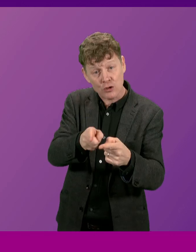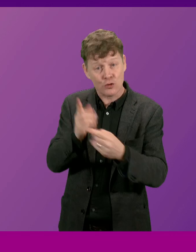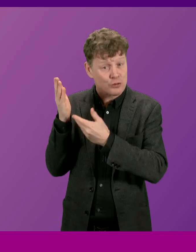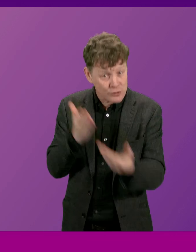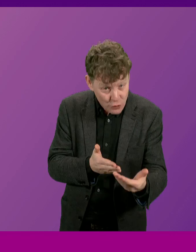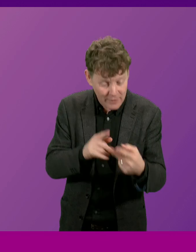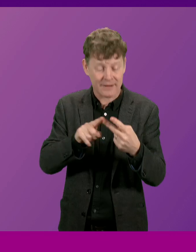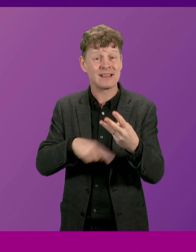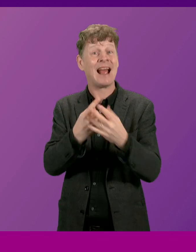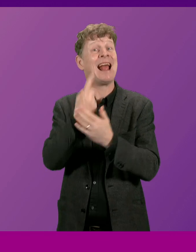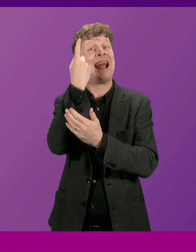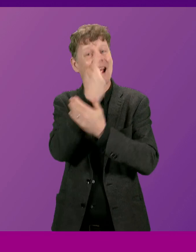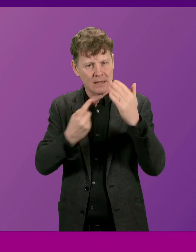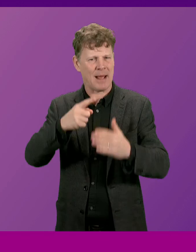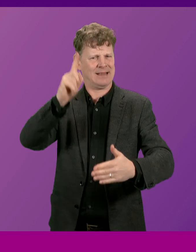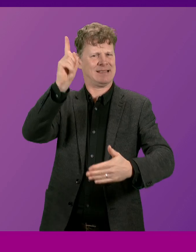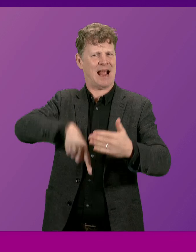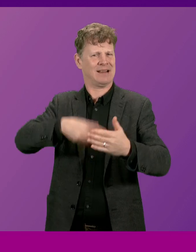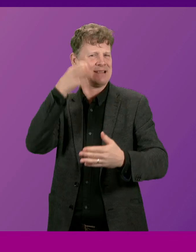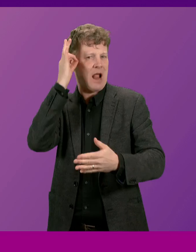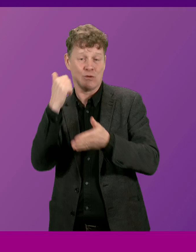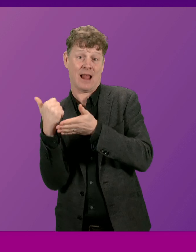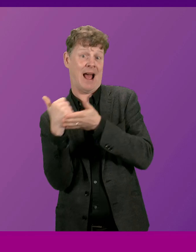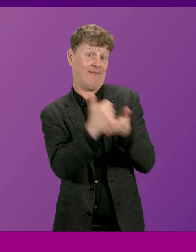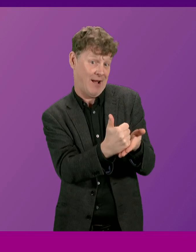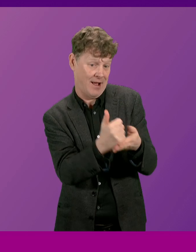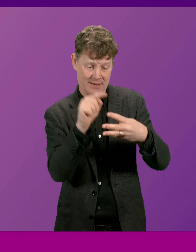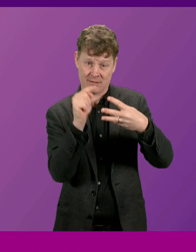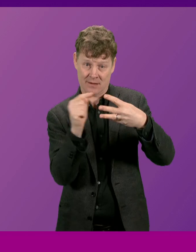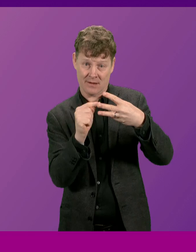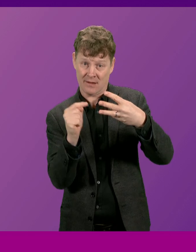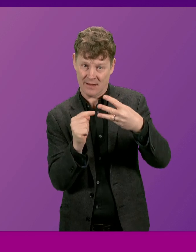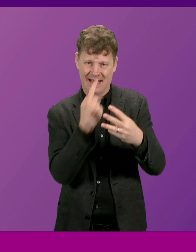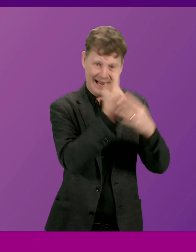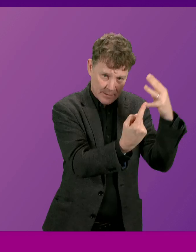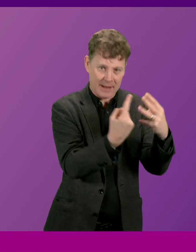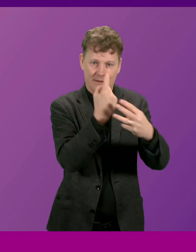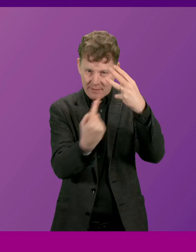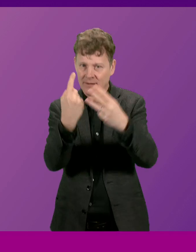independent sentencing council that advises on sentencing approaches—are undertaken in a way that